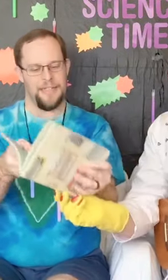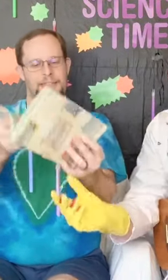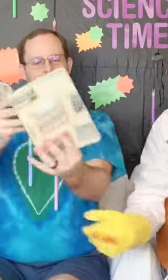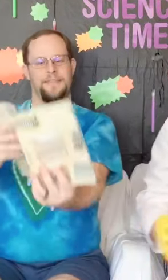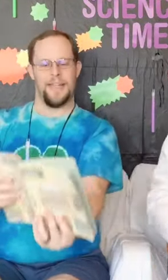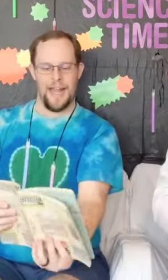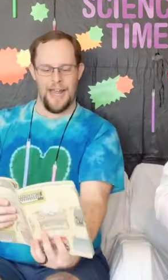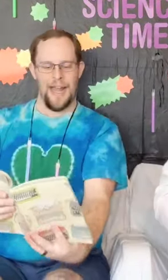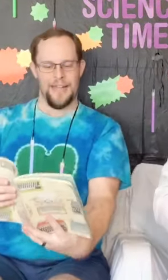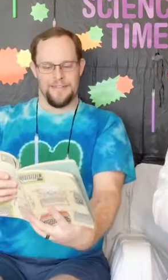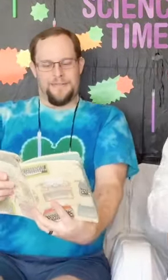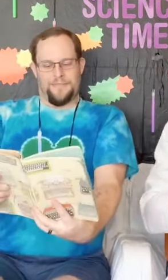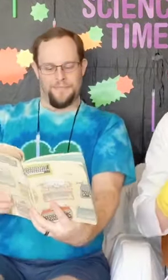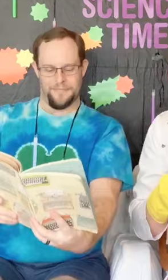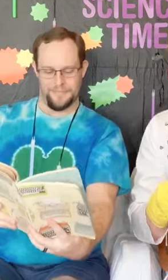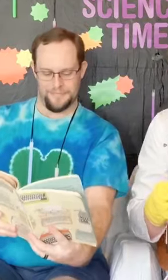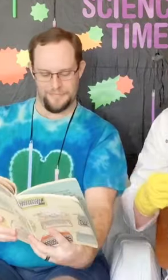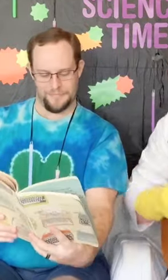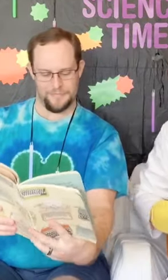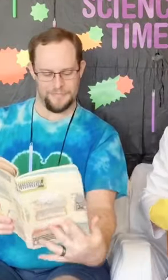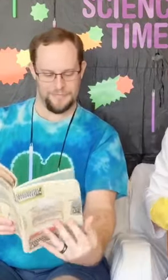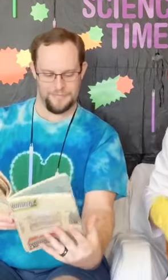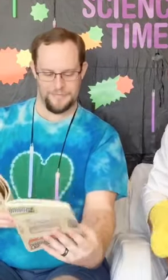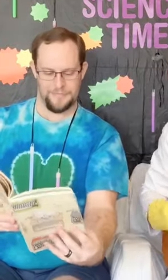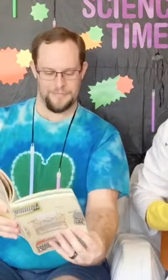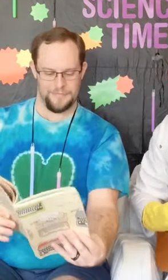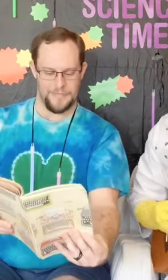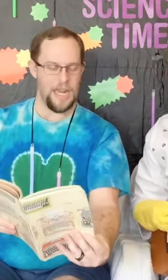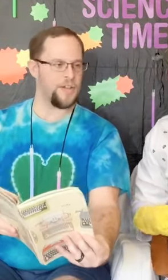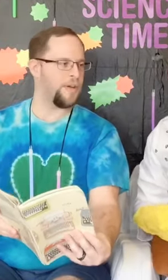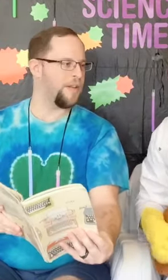amazing. We are in sync! Hello! Actually, we're in a